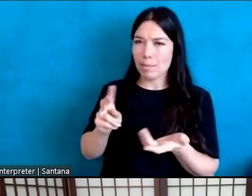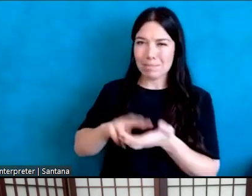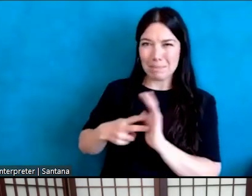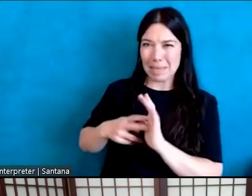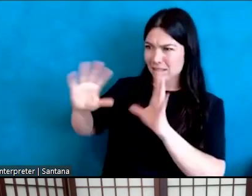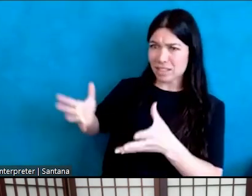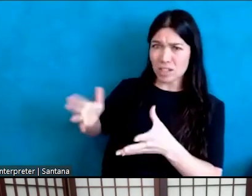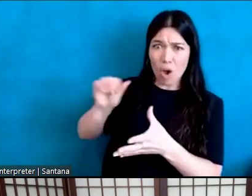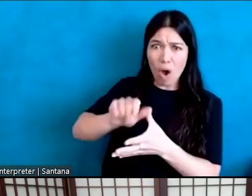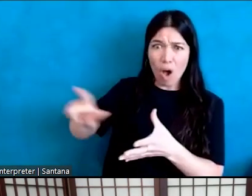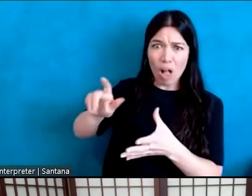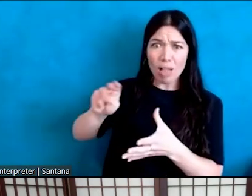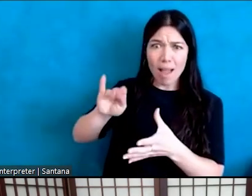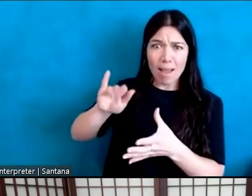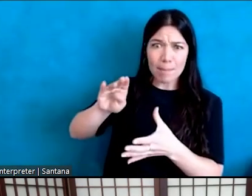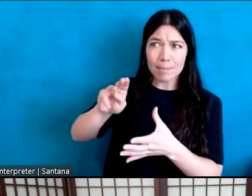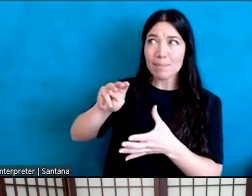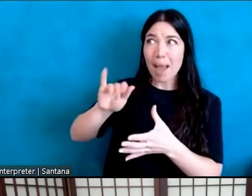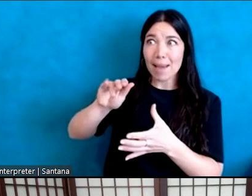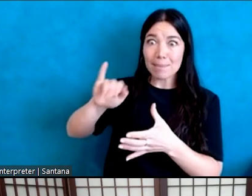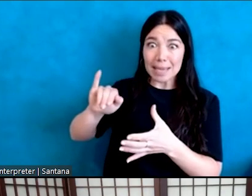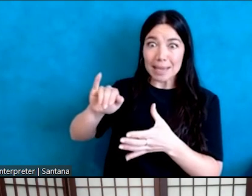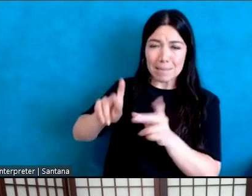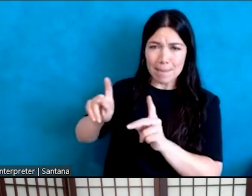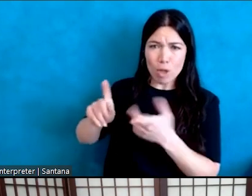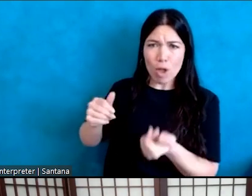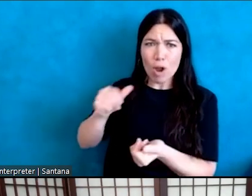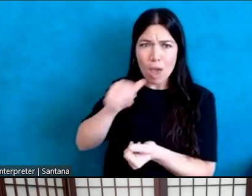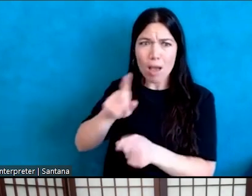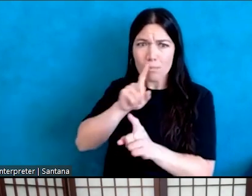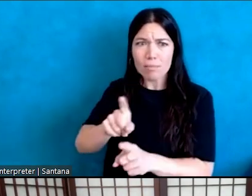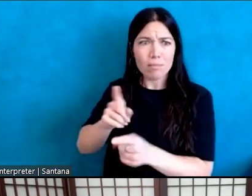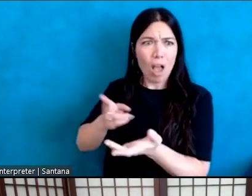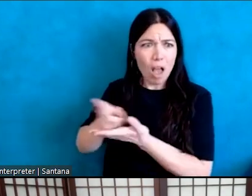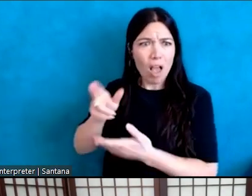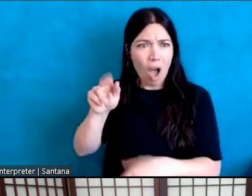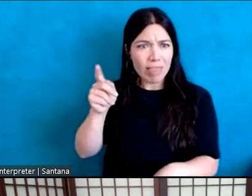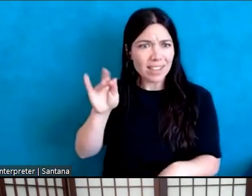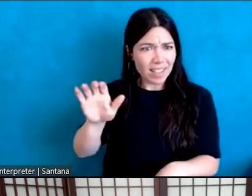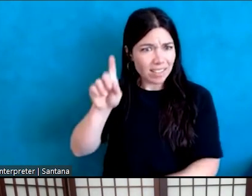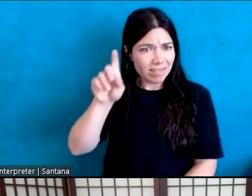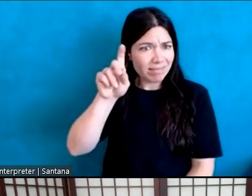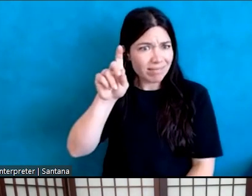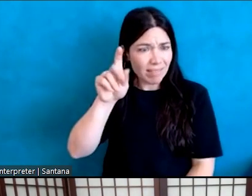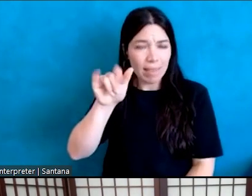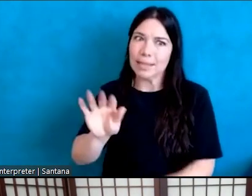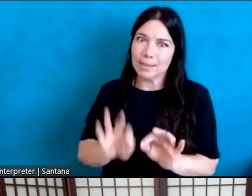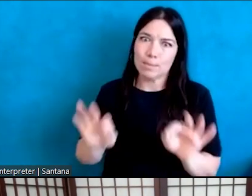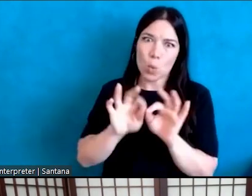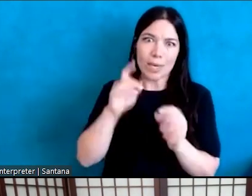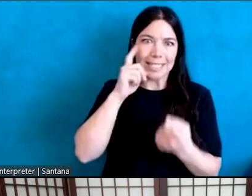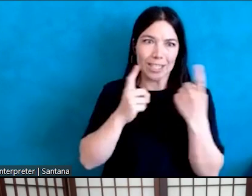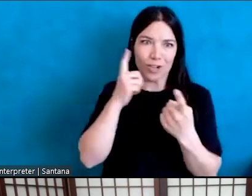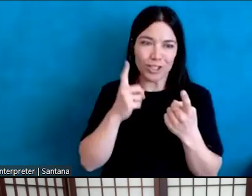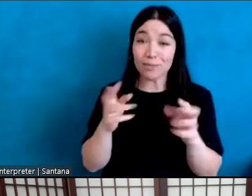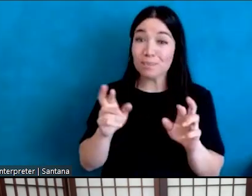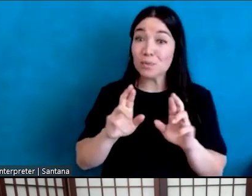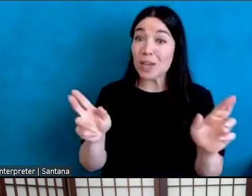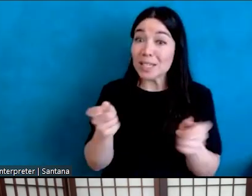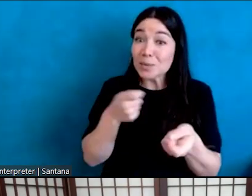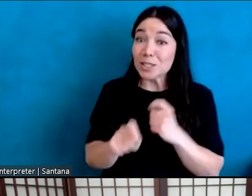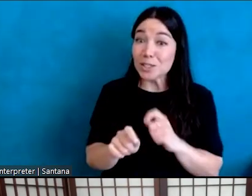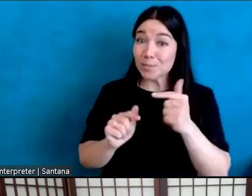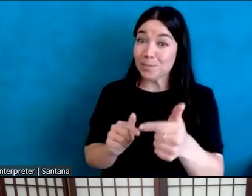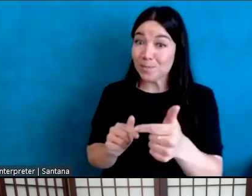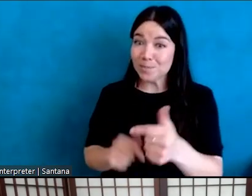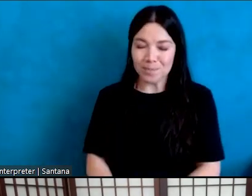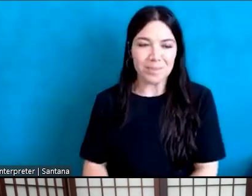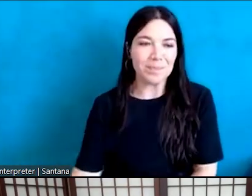Please consider the implications of that. This brings me back to language reclamation. As part of this framework,